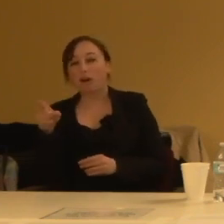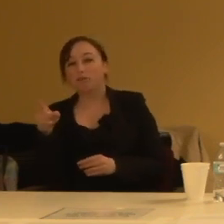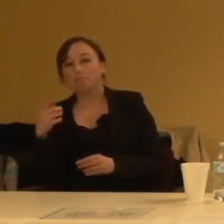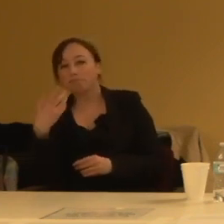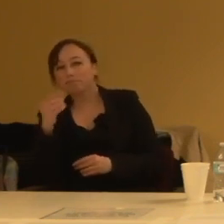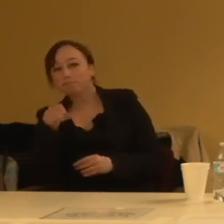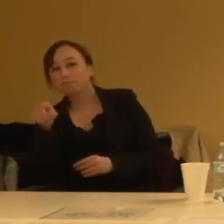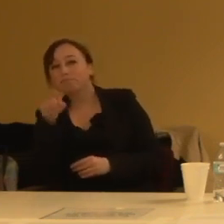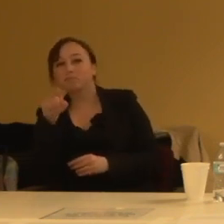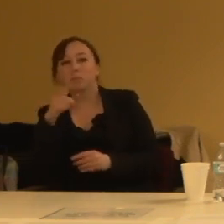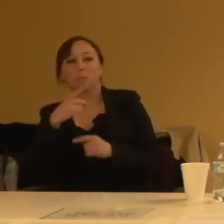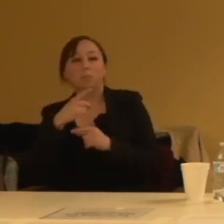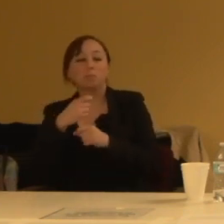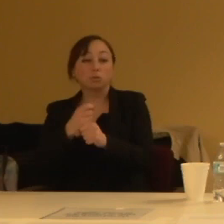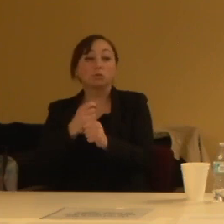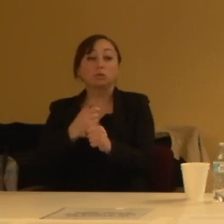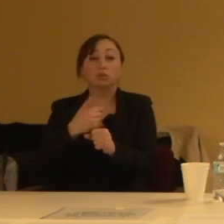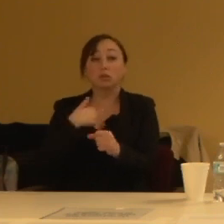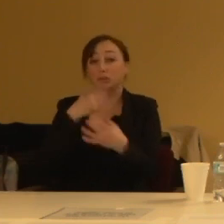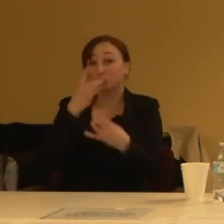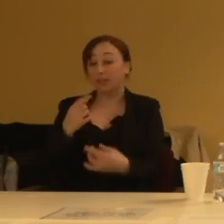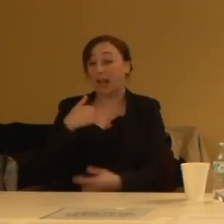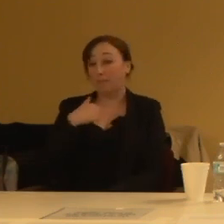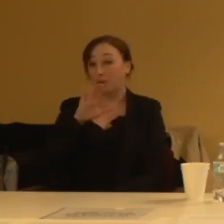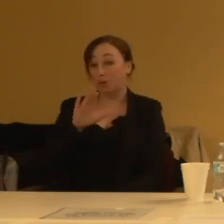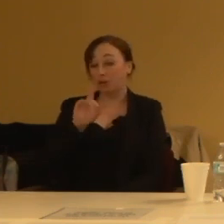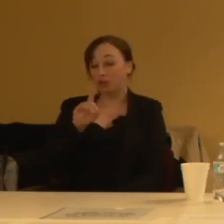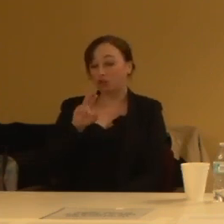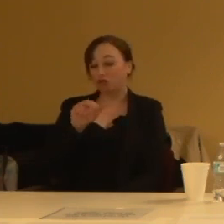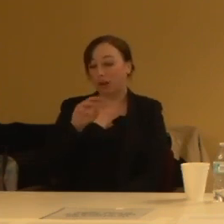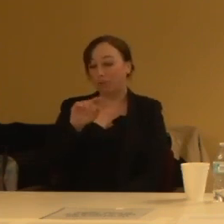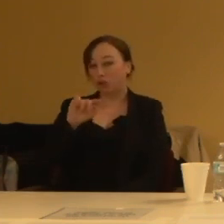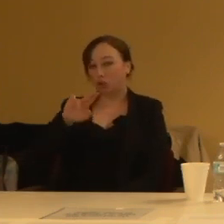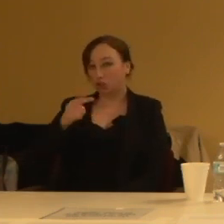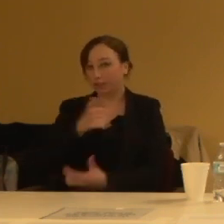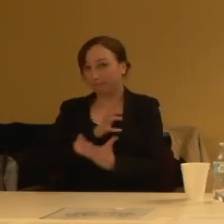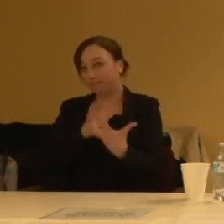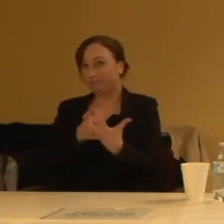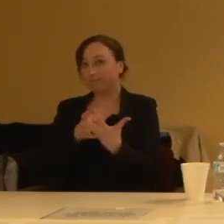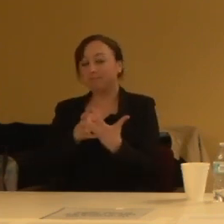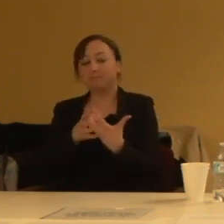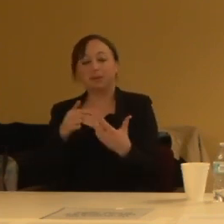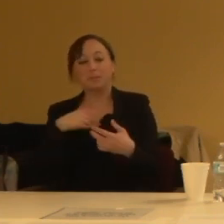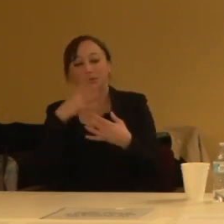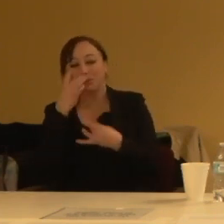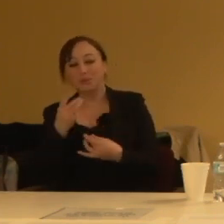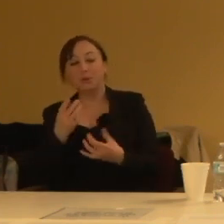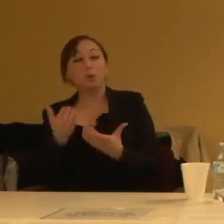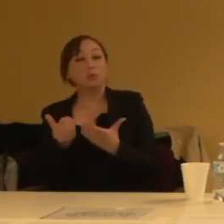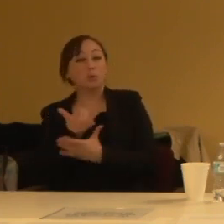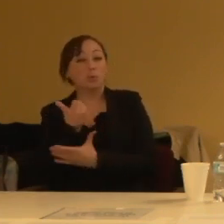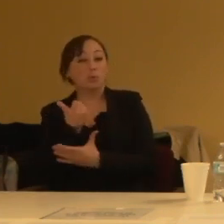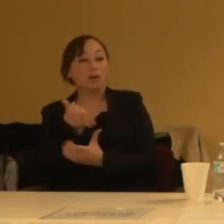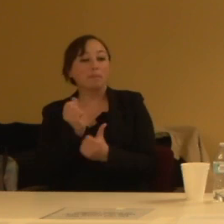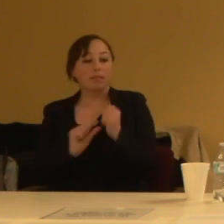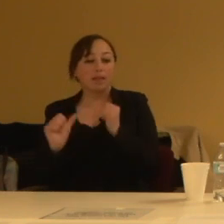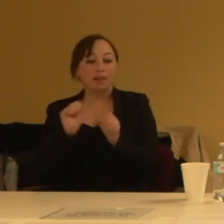who's interested, I'm your dramaturge. But what I'm really interested in, is like the new play development that happens in the immersive world, and the